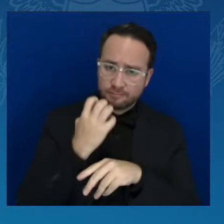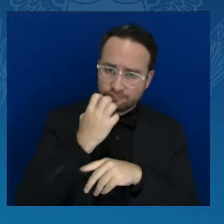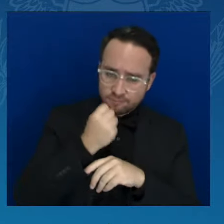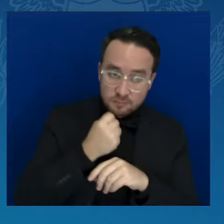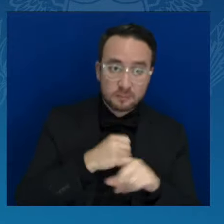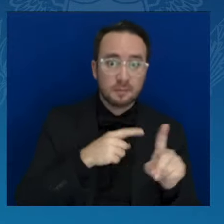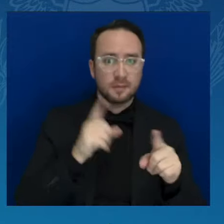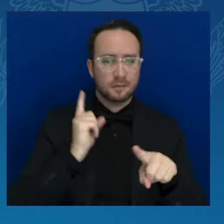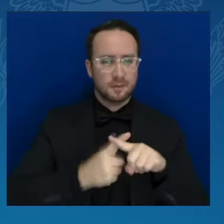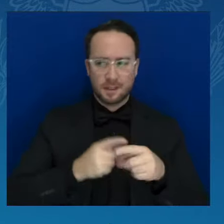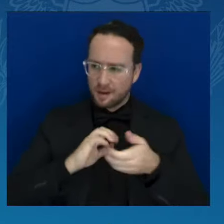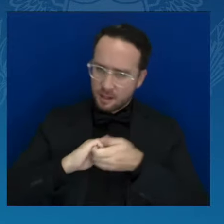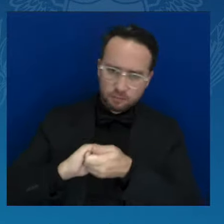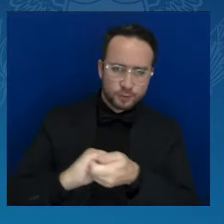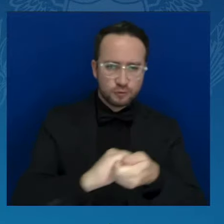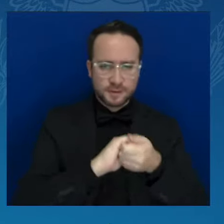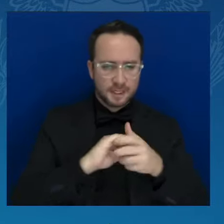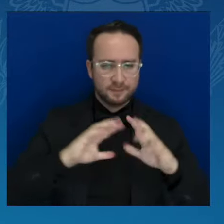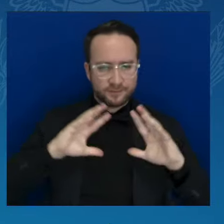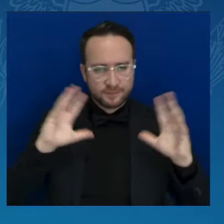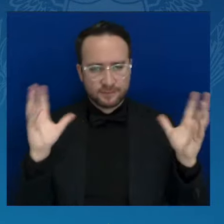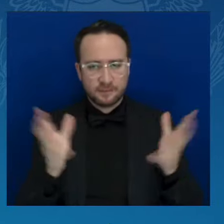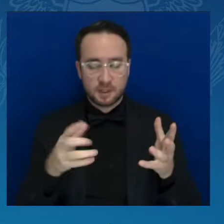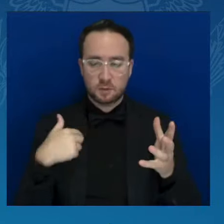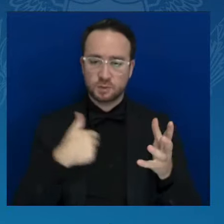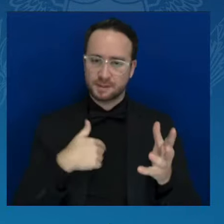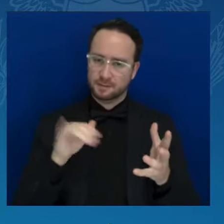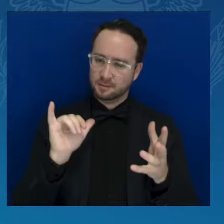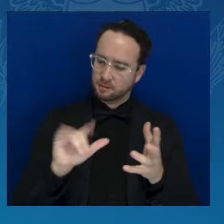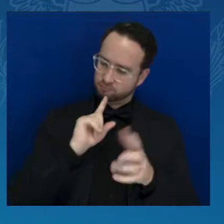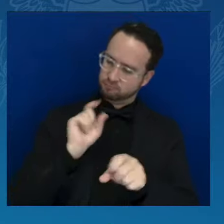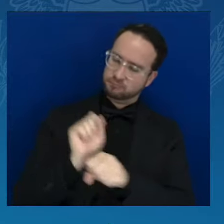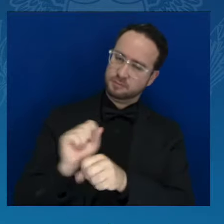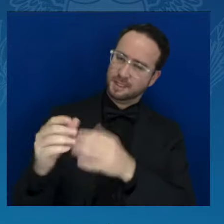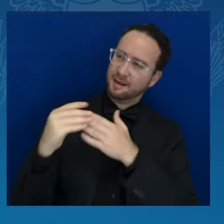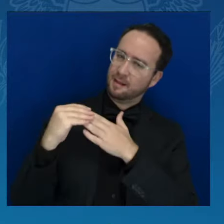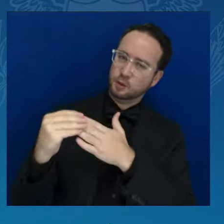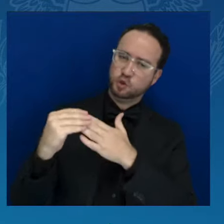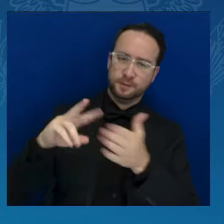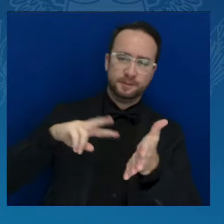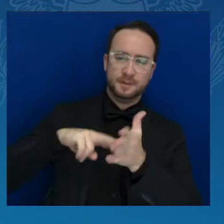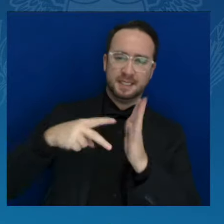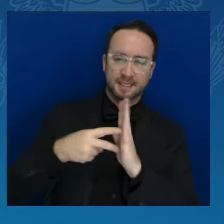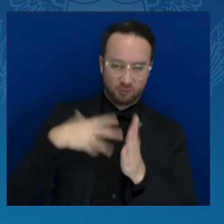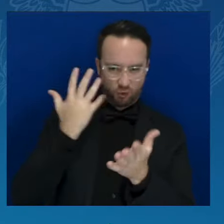And I have to tell you that Canada is excited that this relationship now extends to the moon.